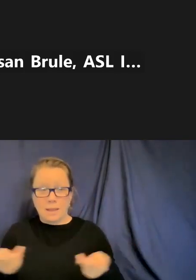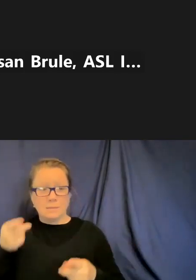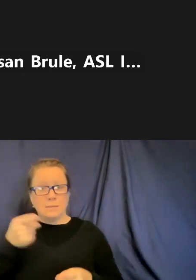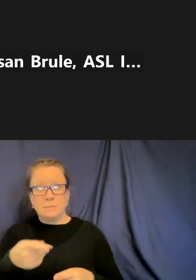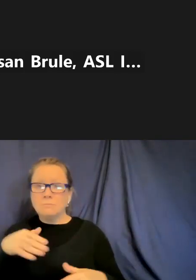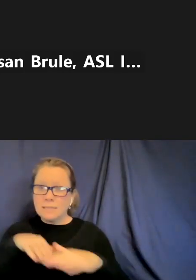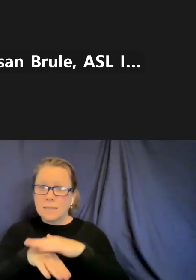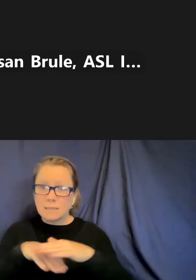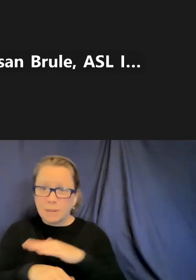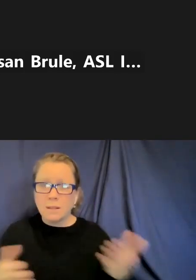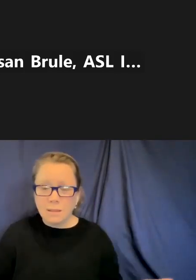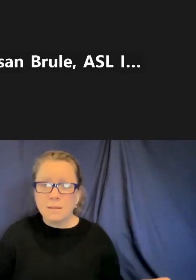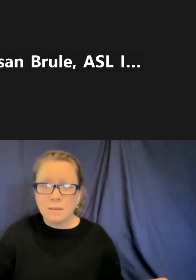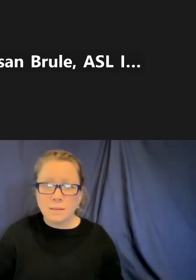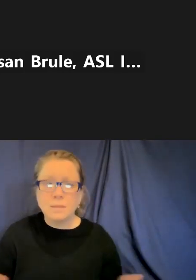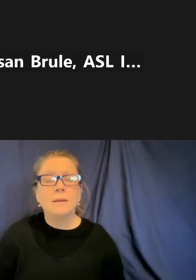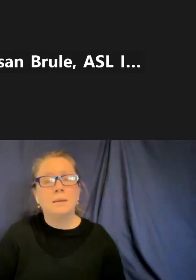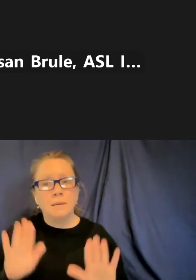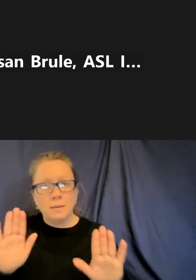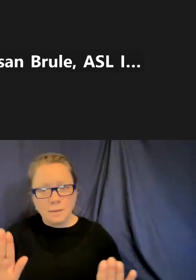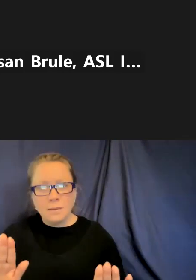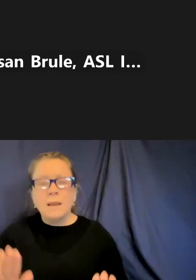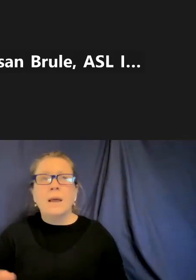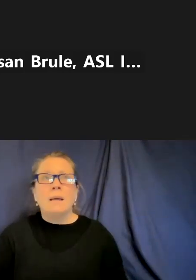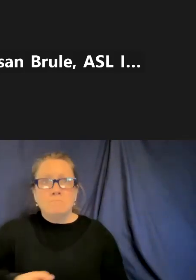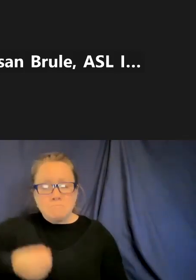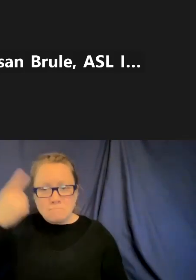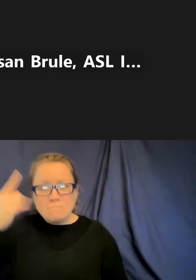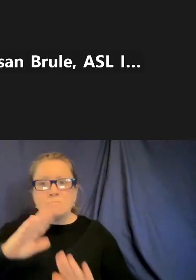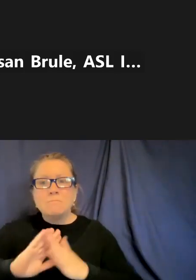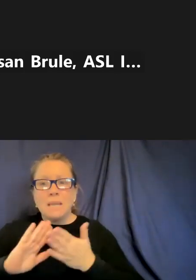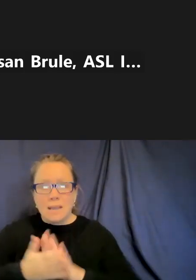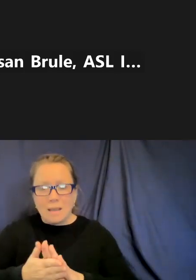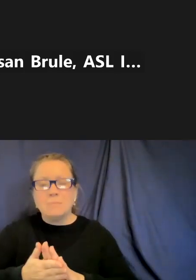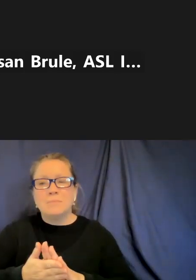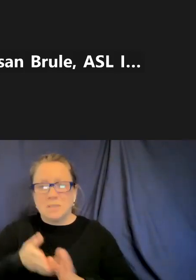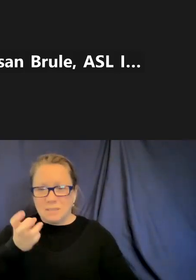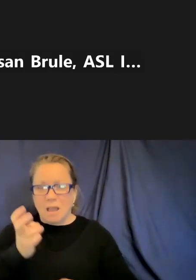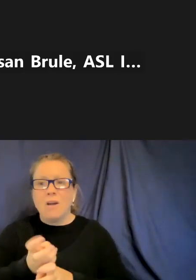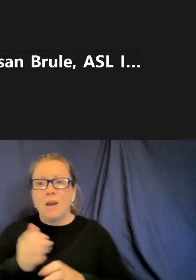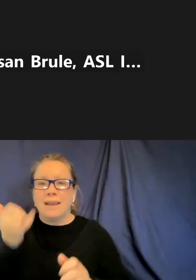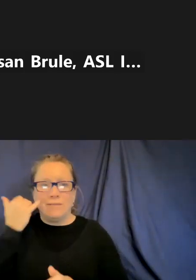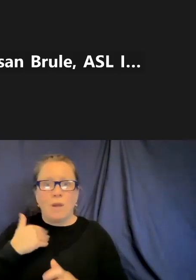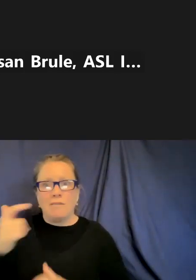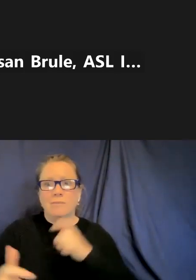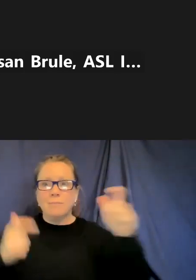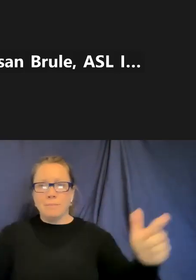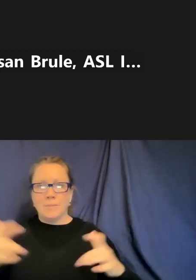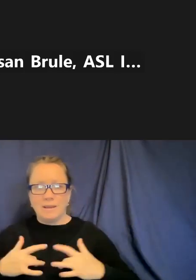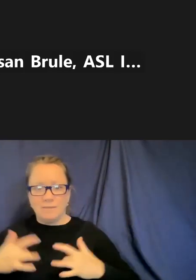And I know that this becomes a problem for large events. When municipalities hold large events,